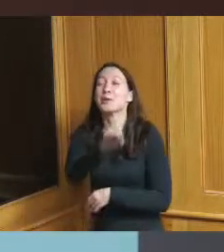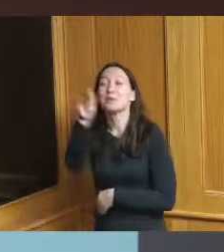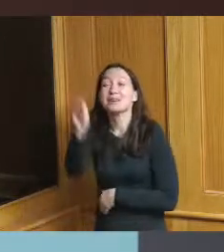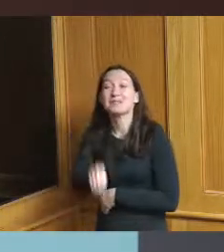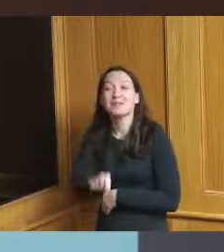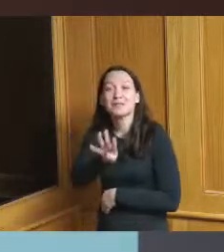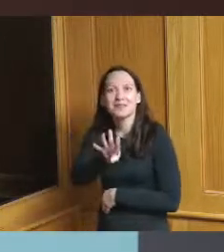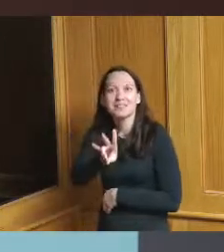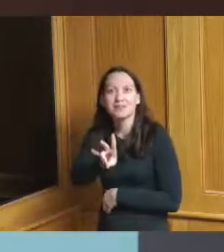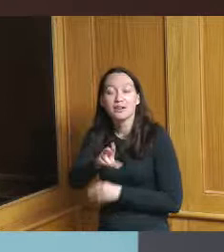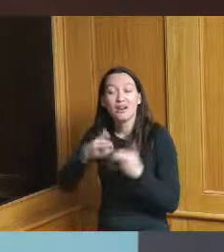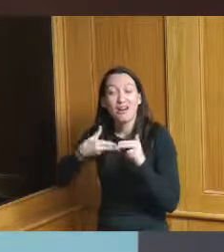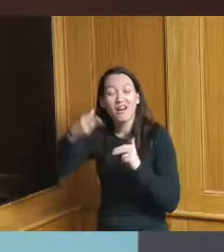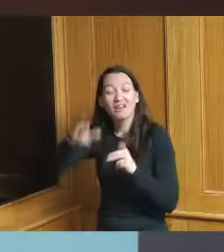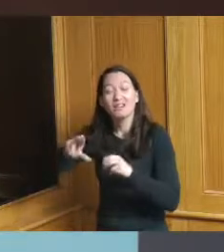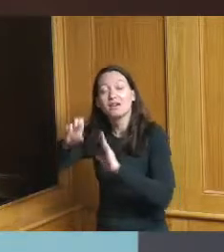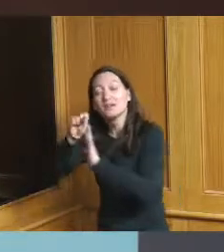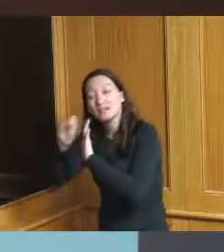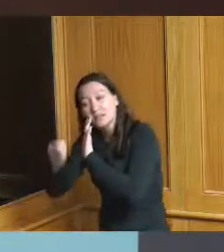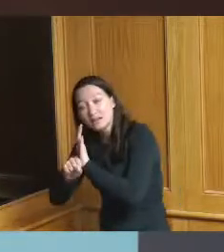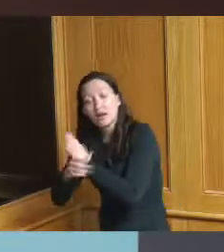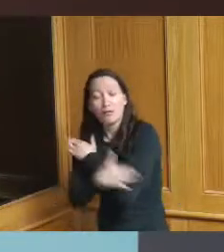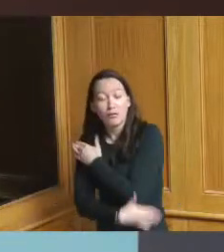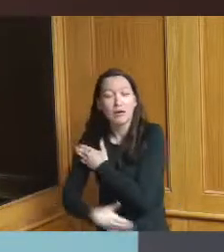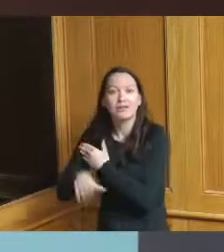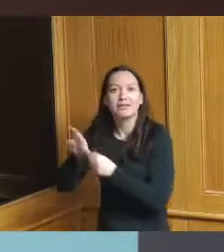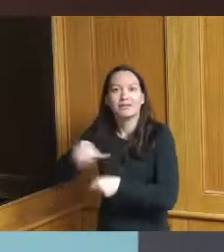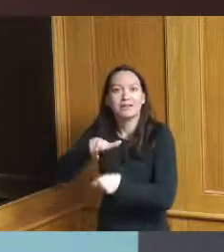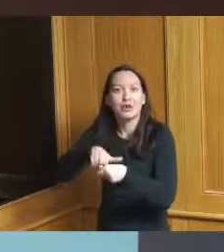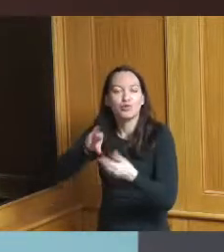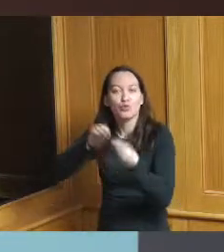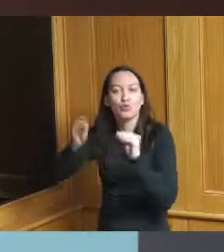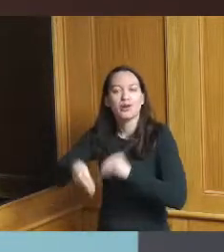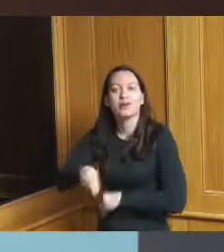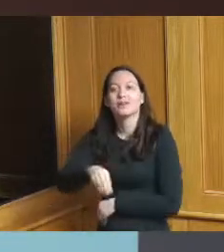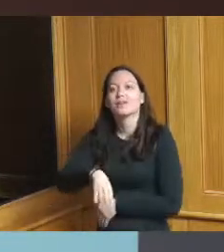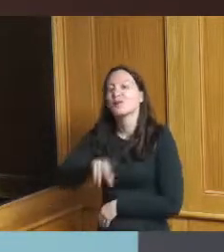state and national reported vaccination rates for African Americans as of November 1st 2021.